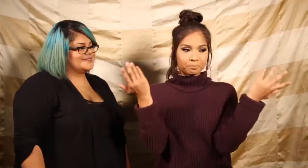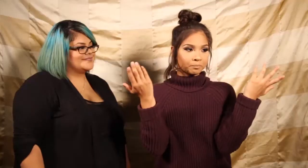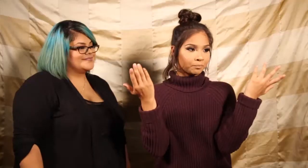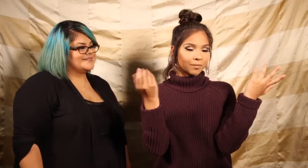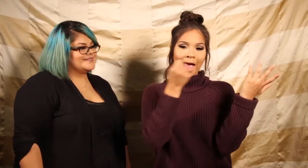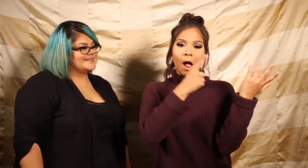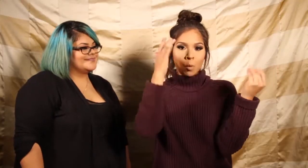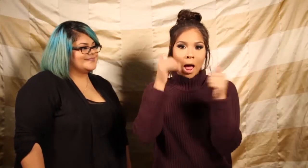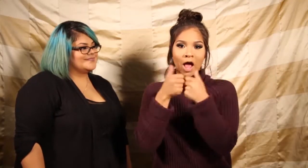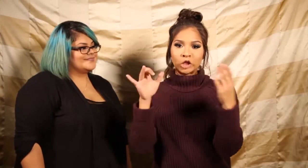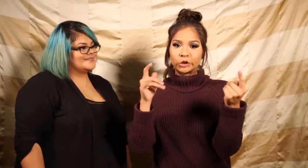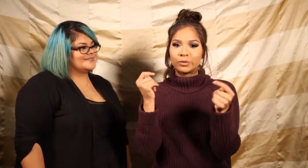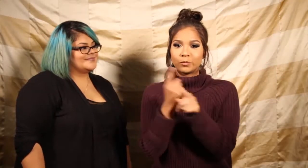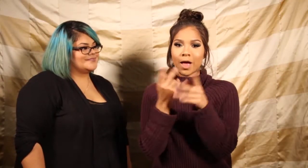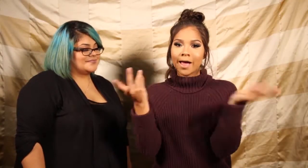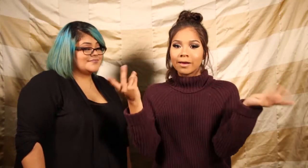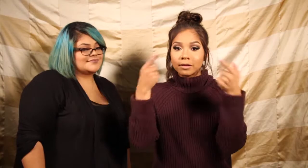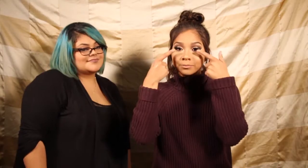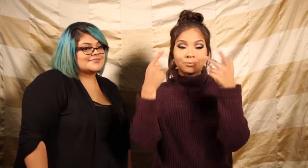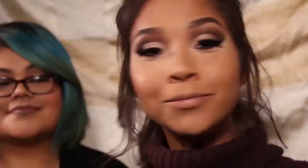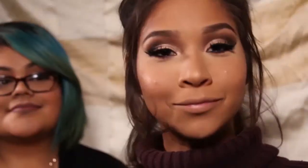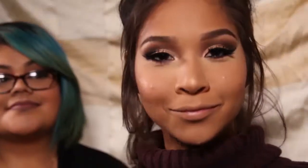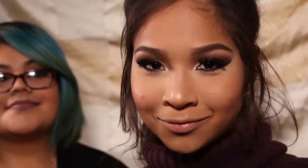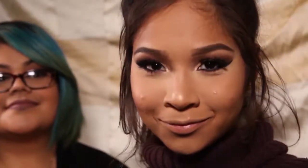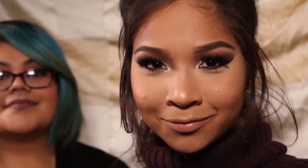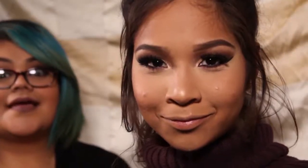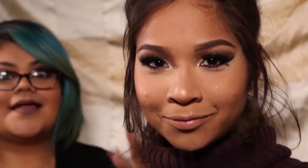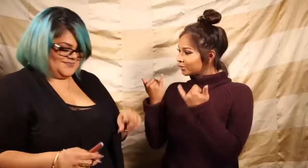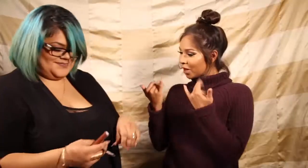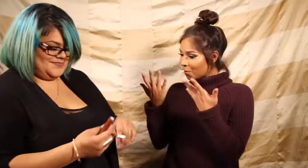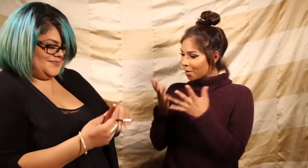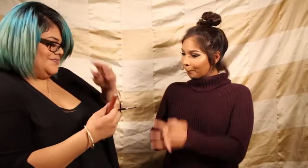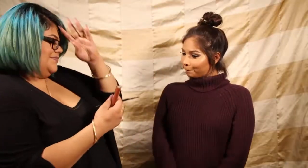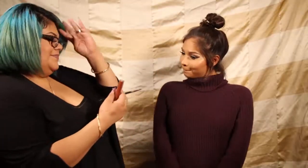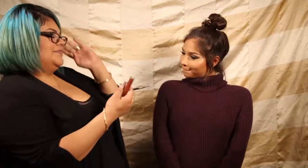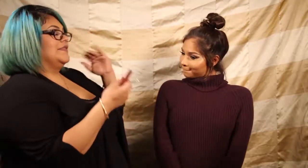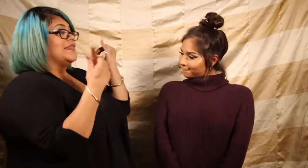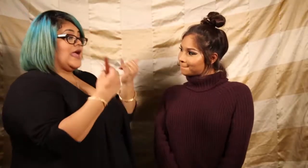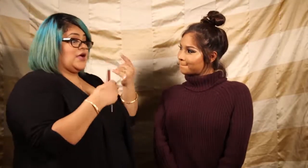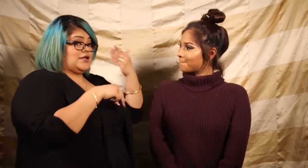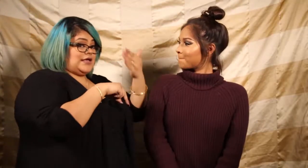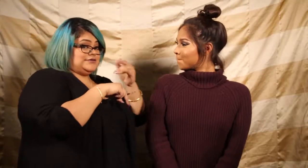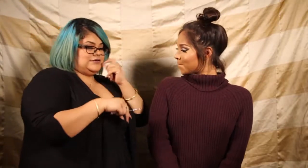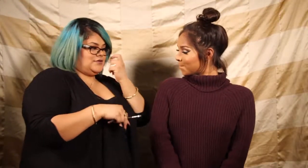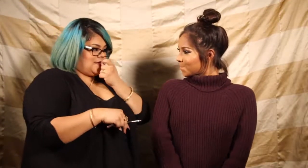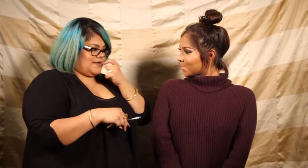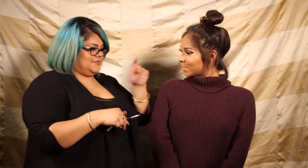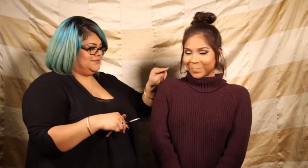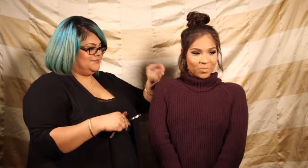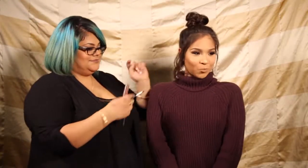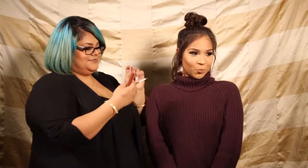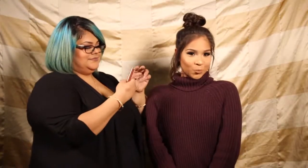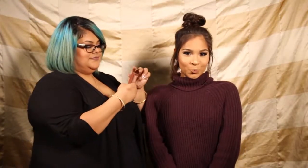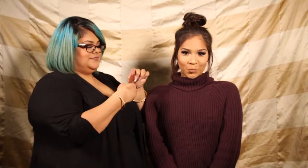everyone know how to do it.. right?? So now what... now we do lip..